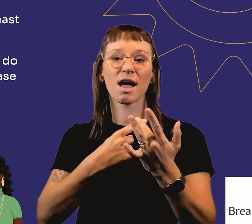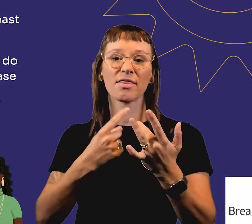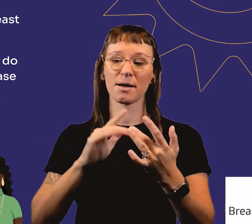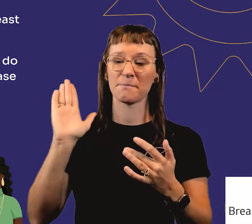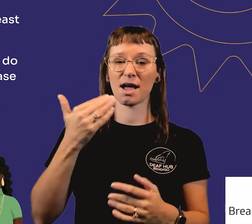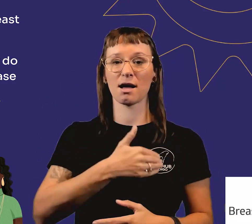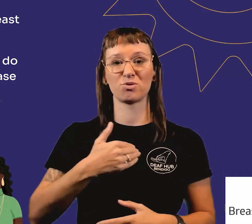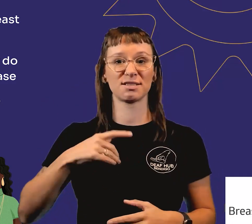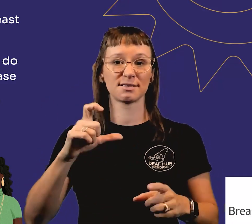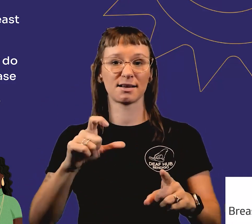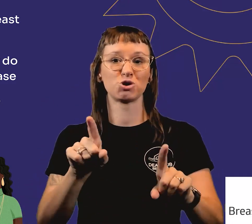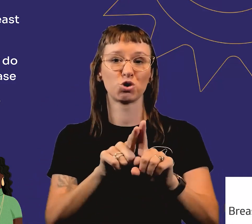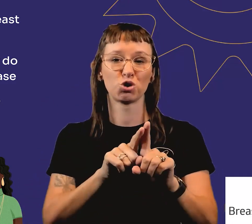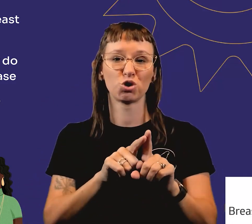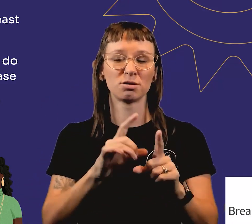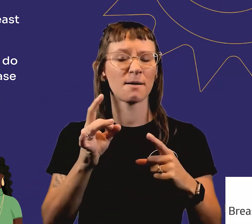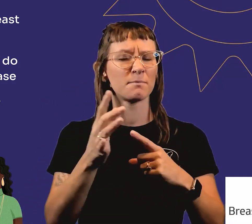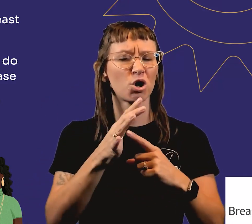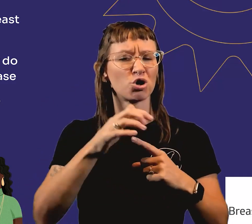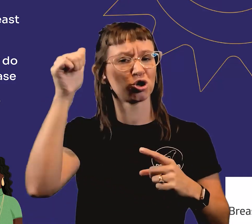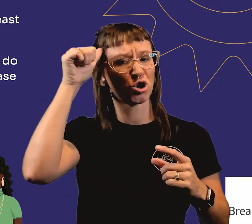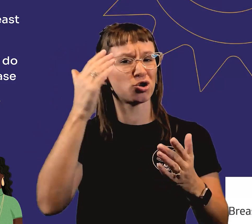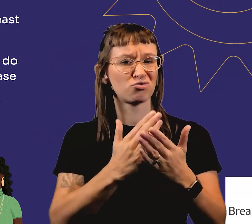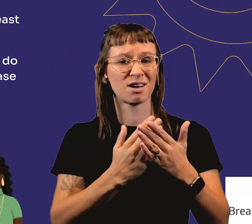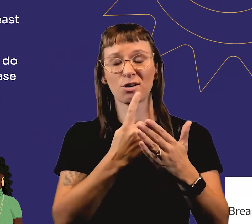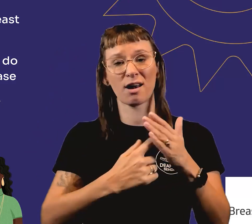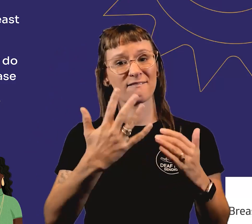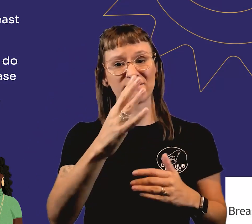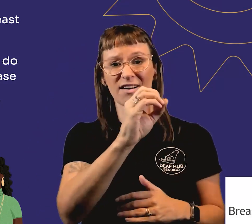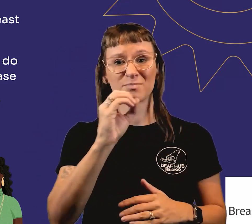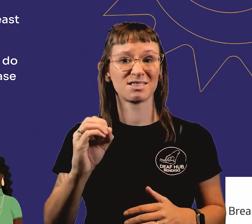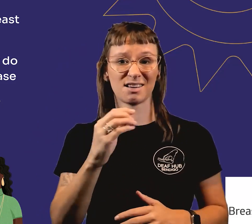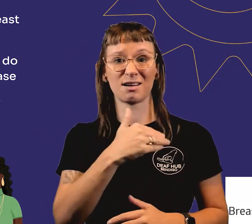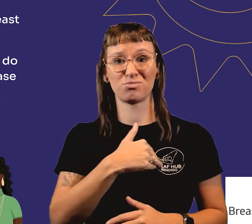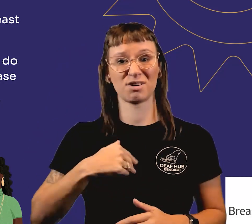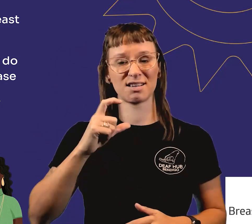family with breast cancer, yet only 5% of breast cancers are because of a strong family history.